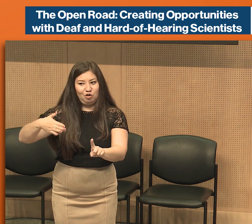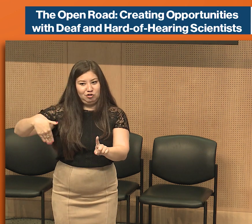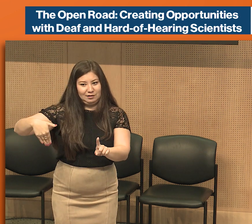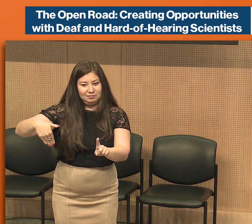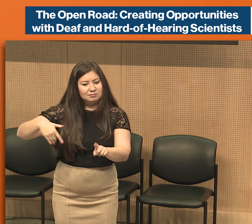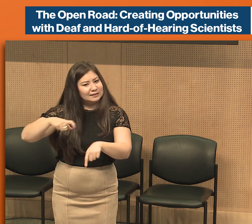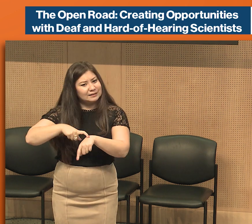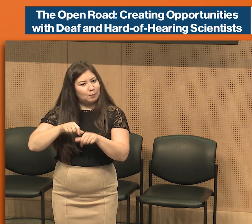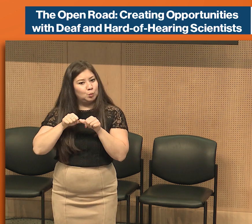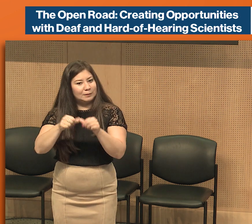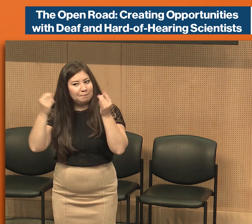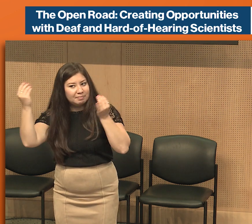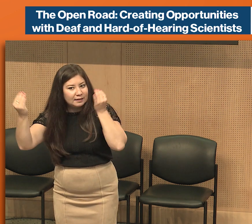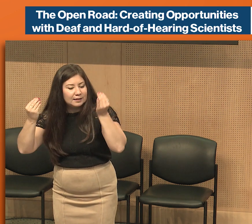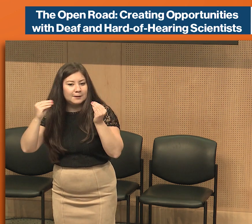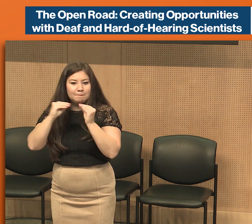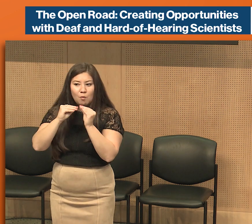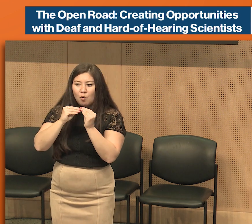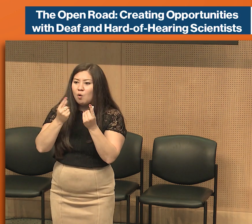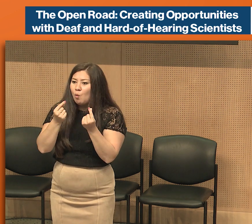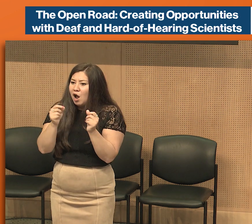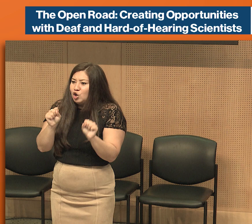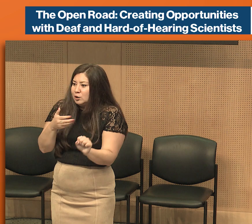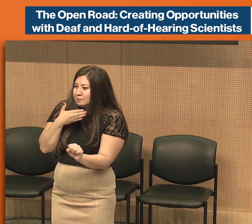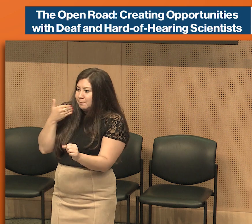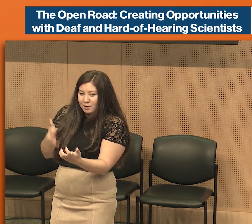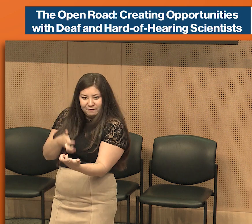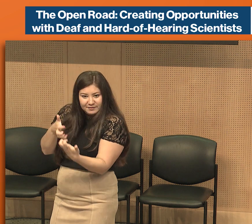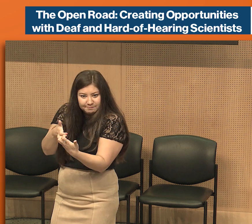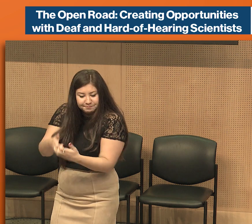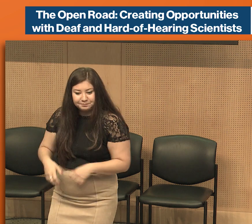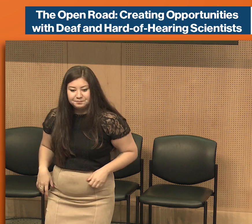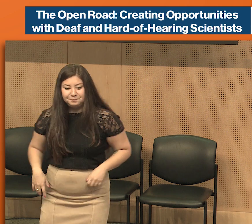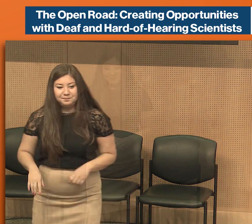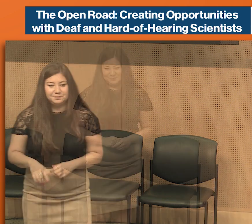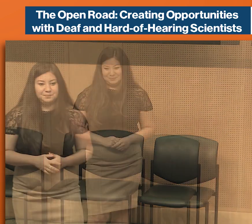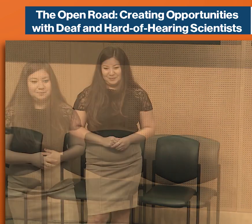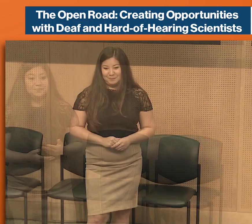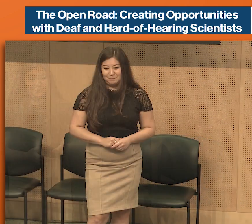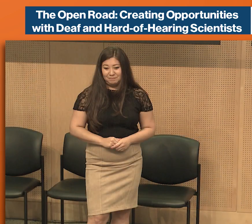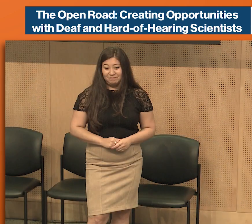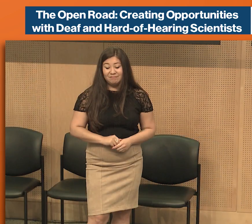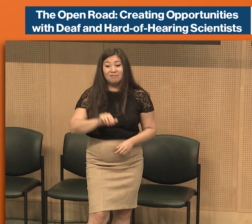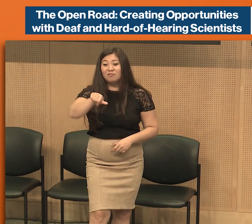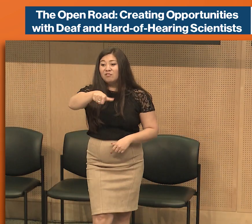You can create one that suits your needs in your work environment or educational environment.